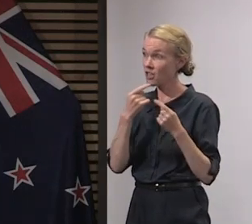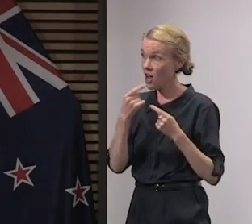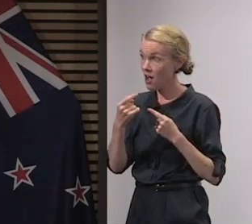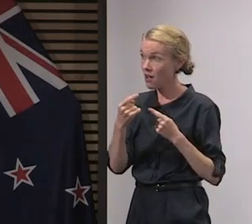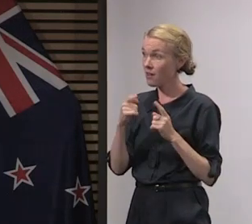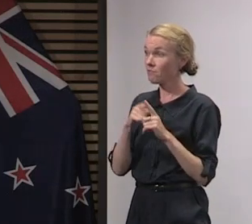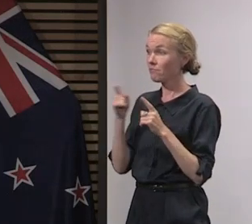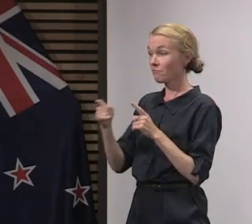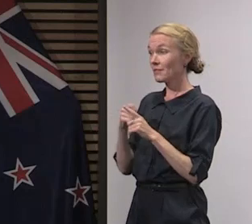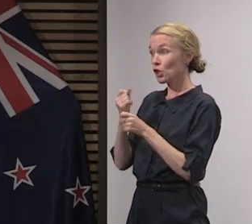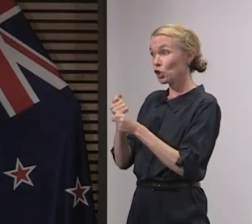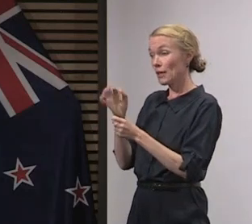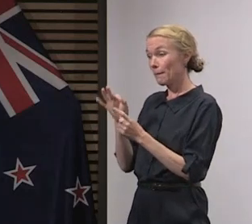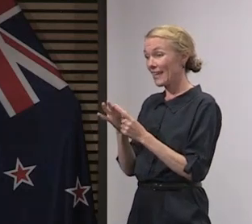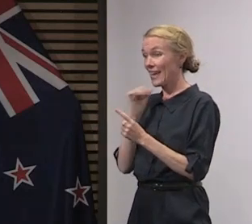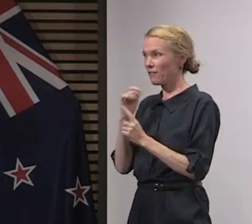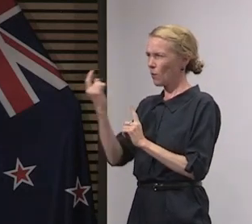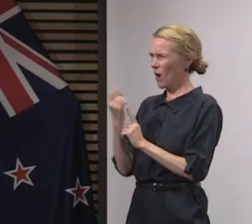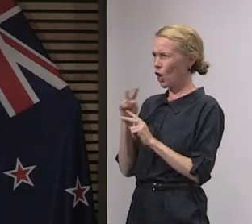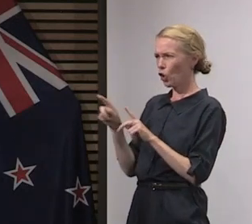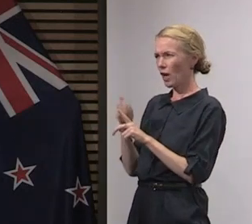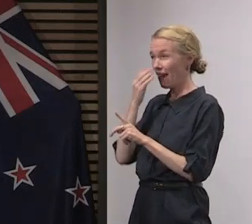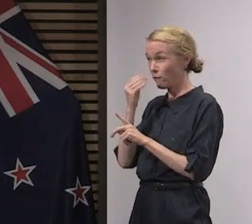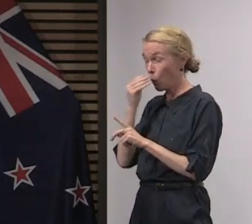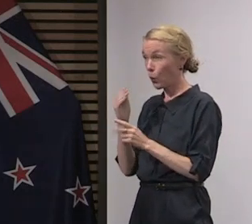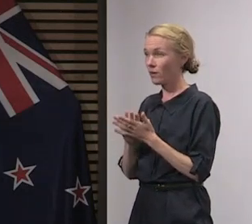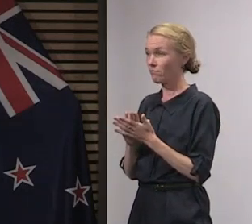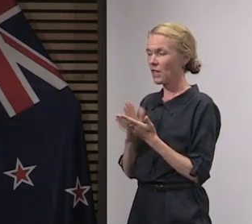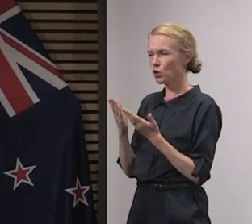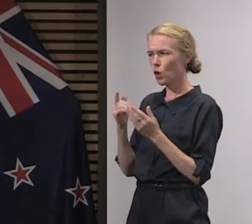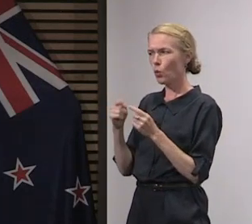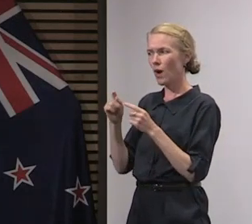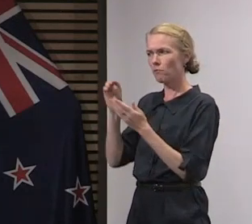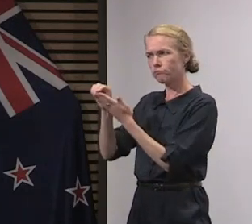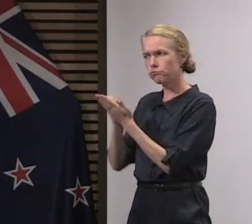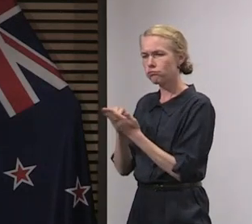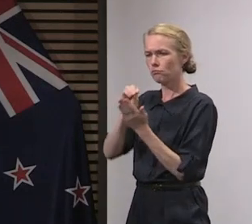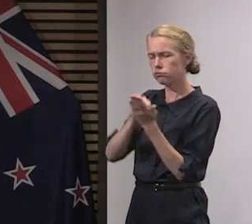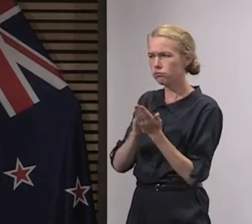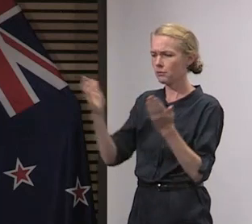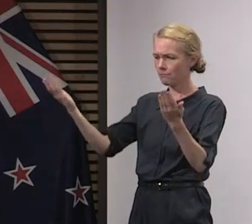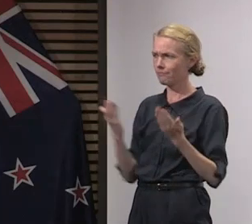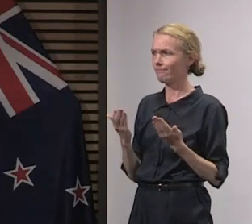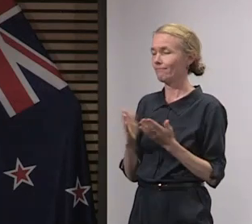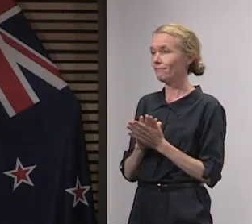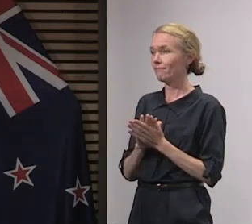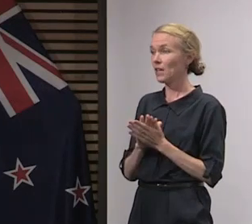main stays will be the use of our Healthline data, our GP on